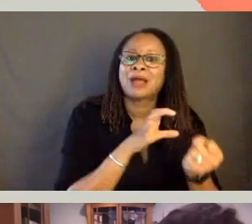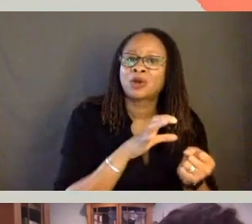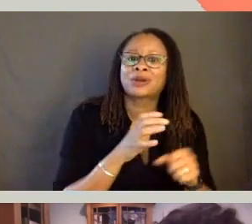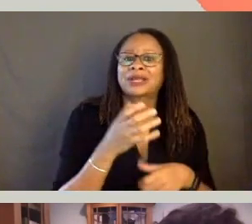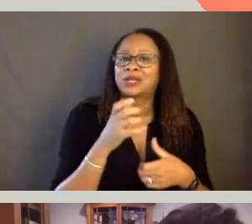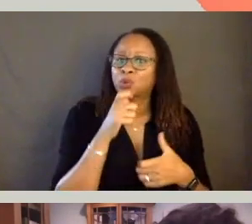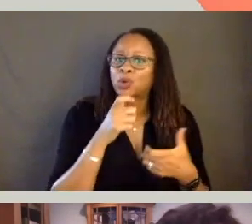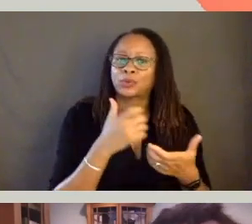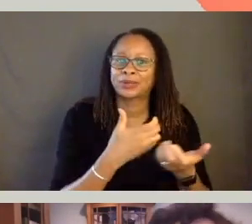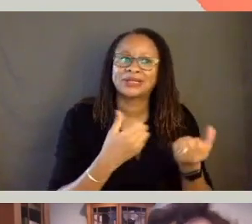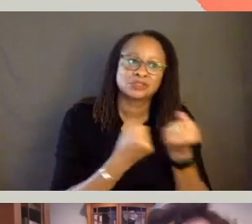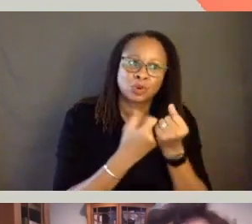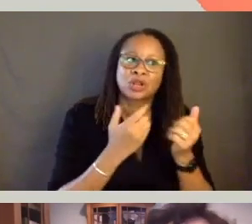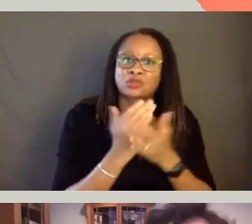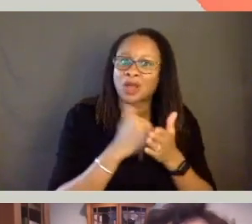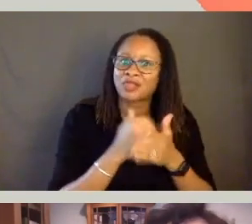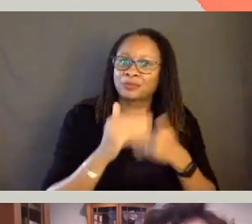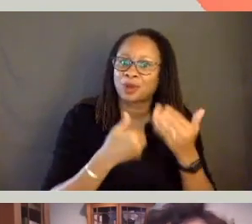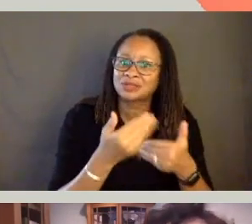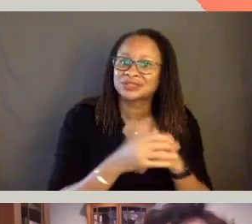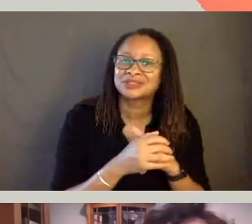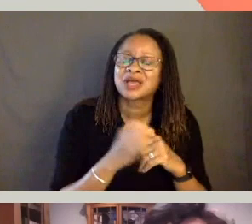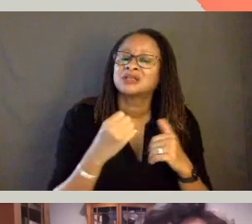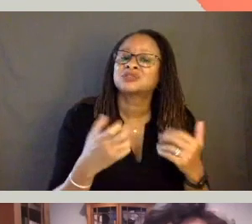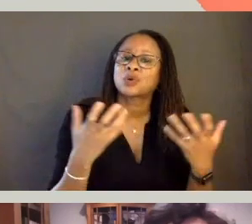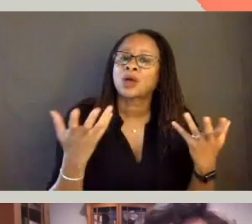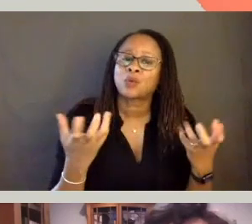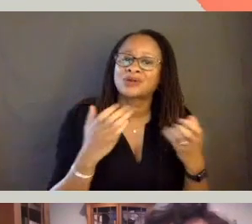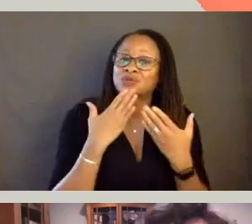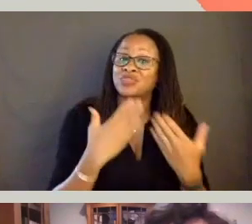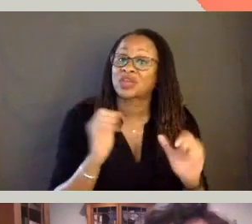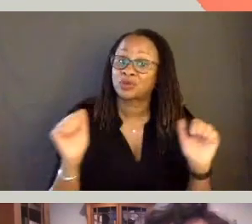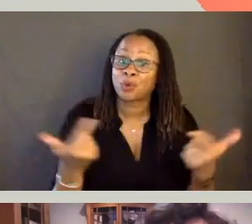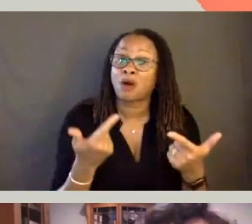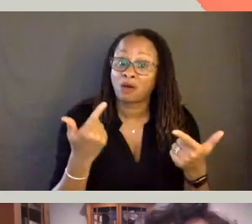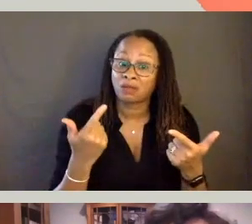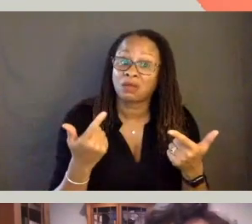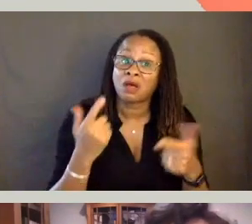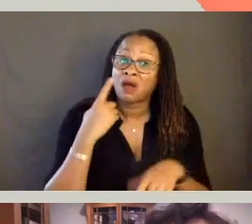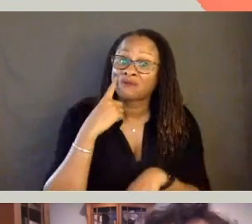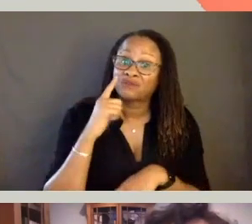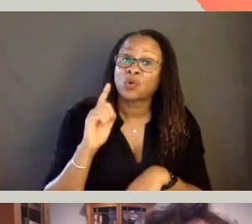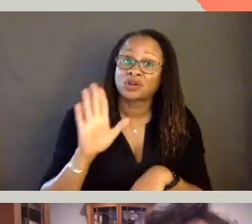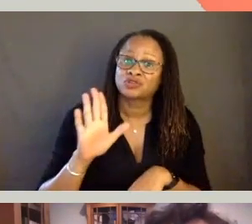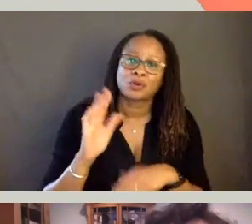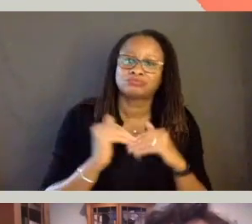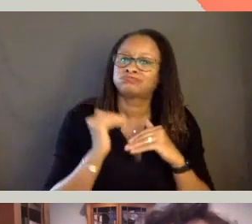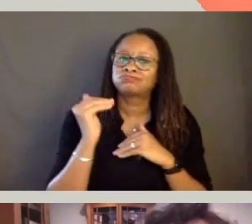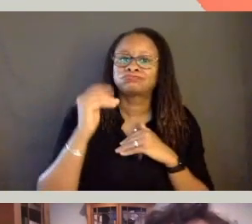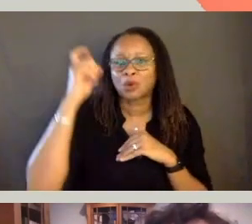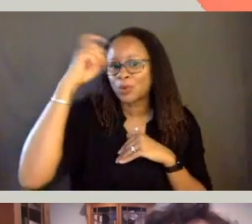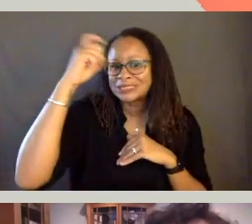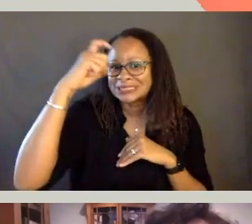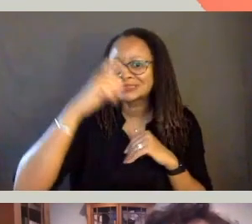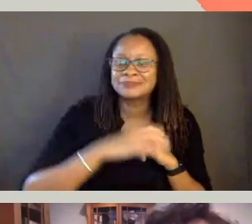And so I just wanted to thank all of you for your extraordinary wisdom and your extraordinary work